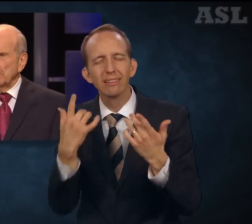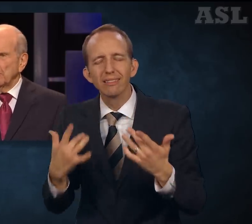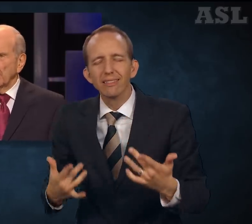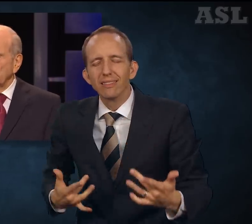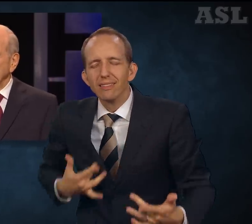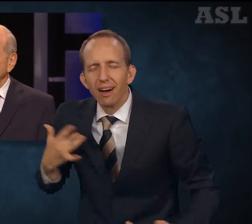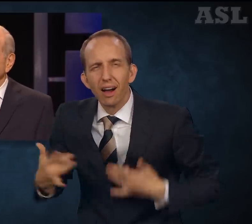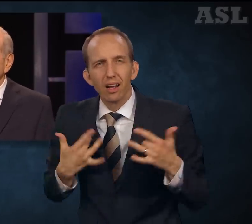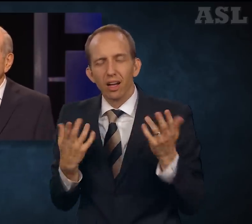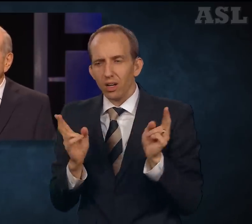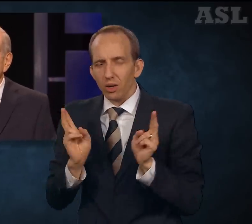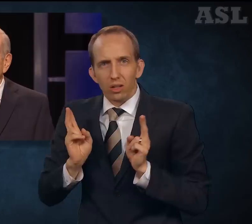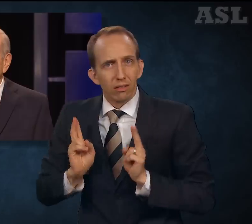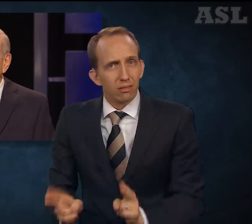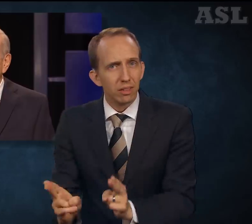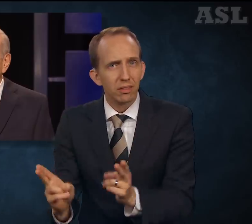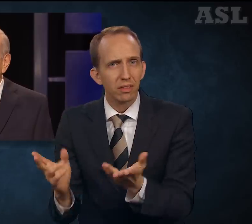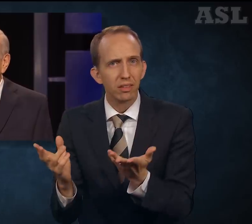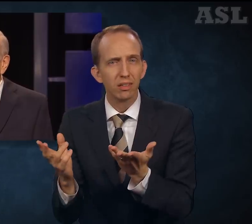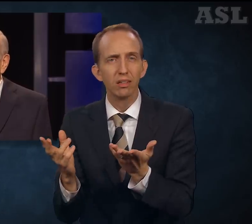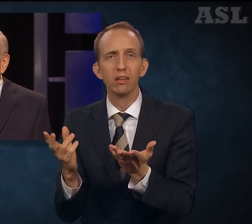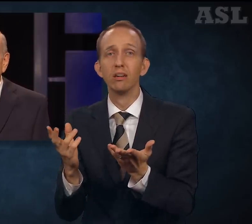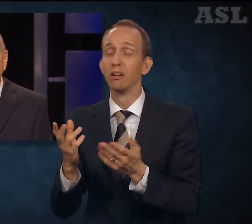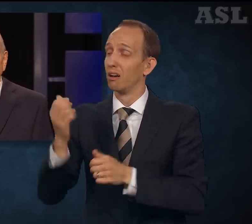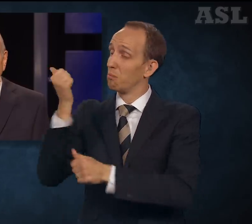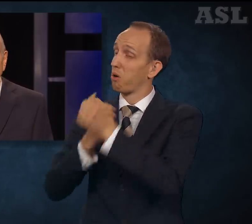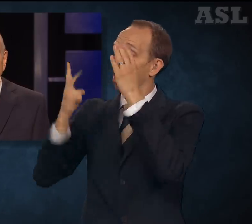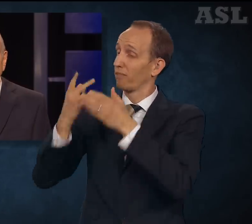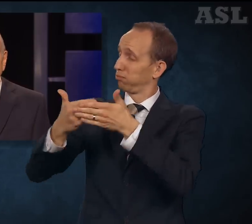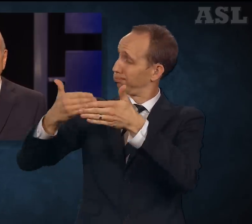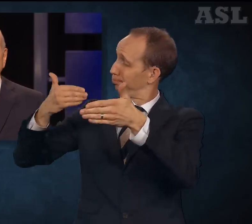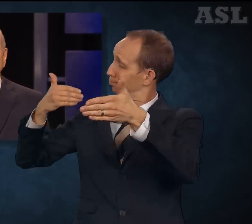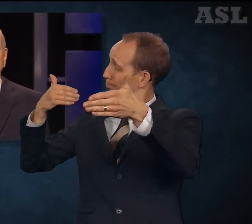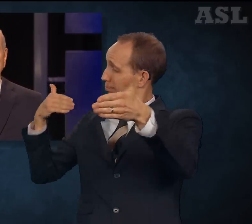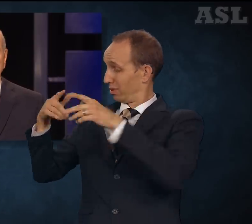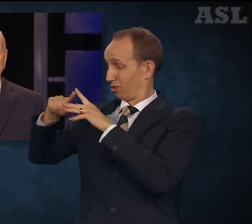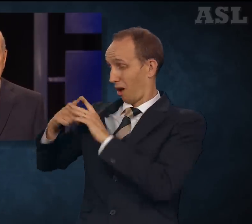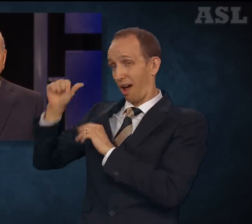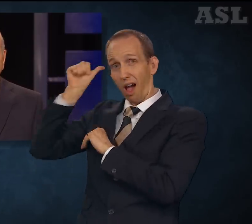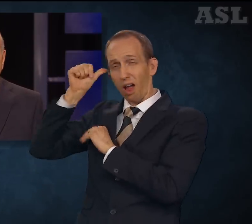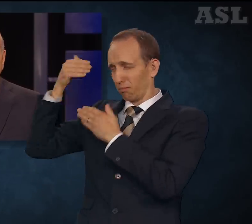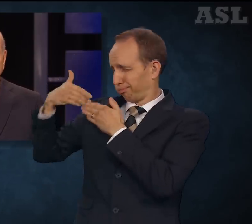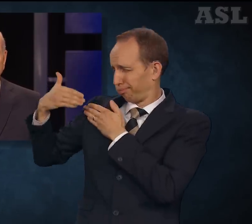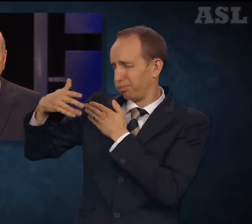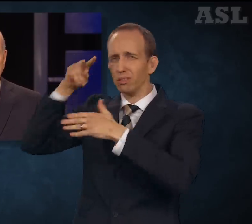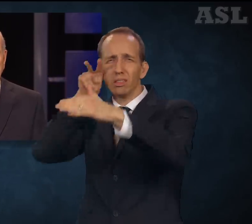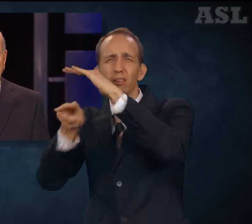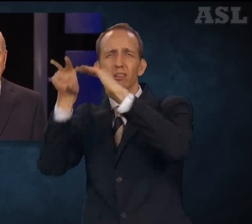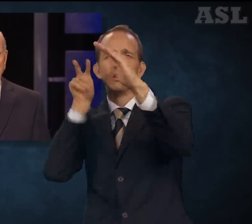EVERY